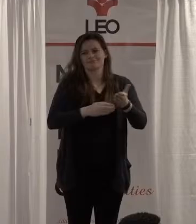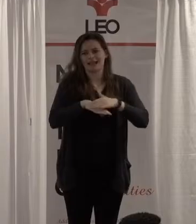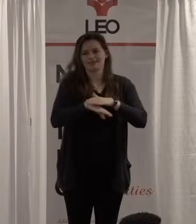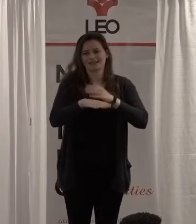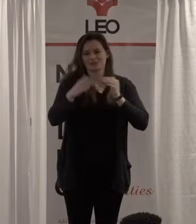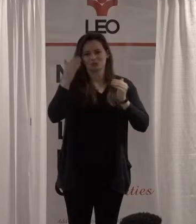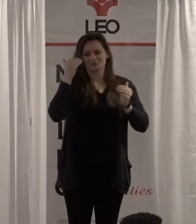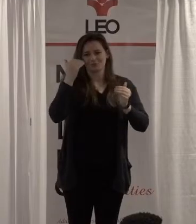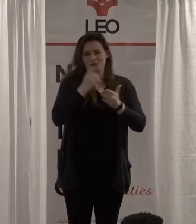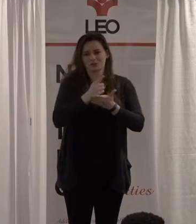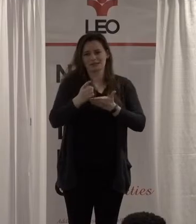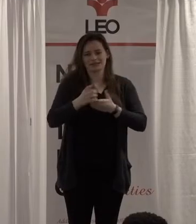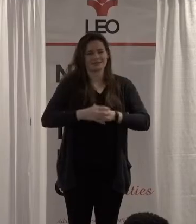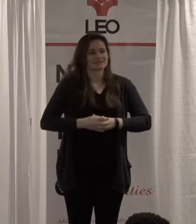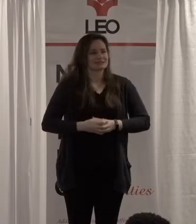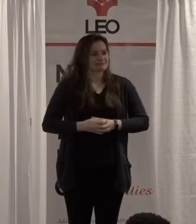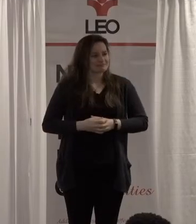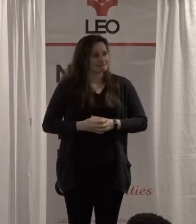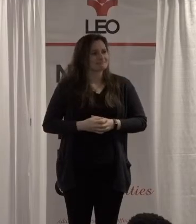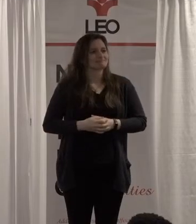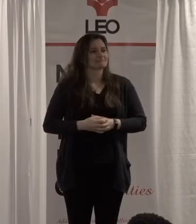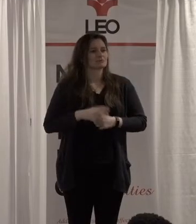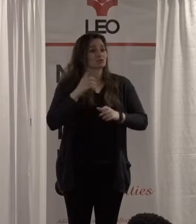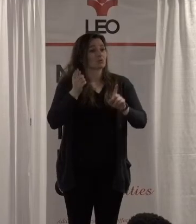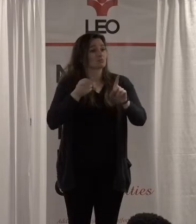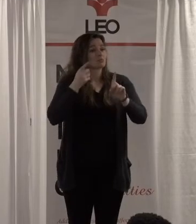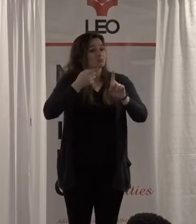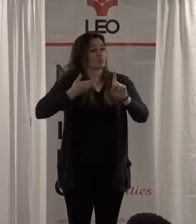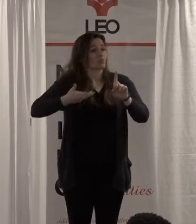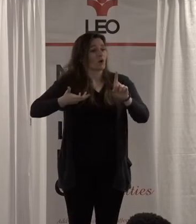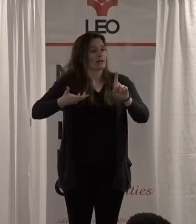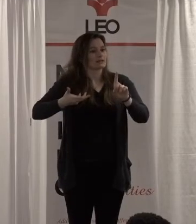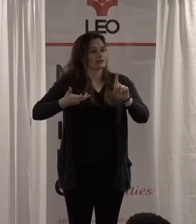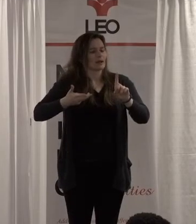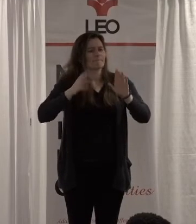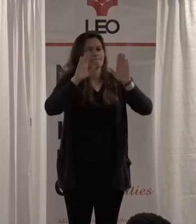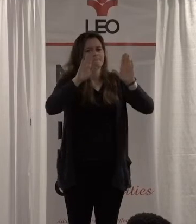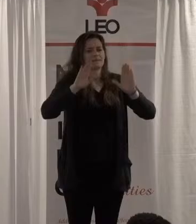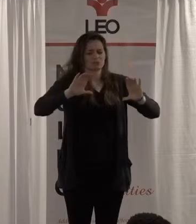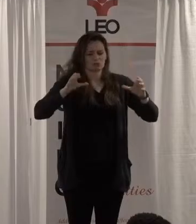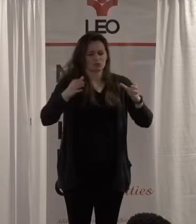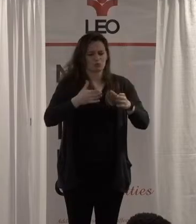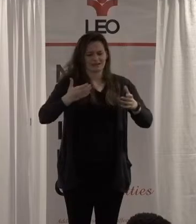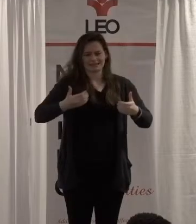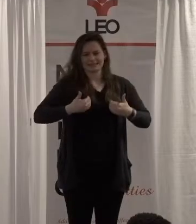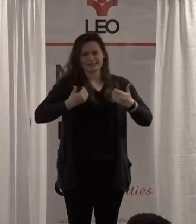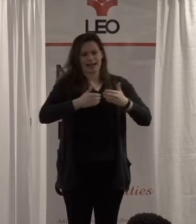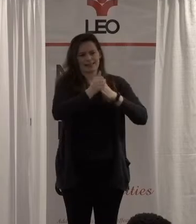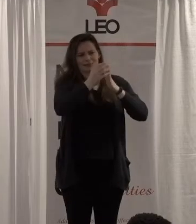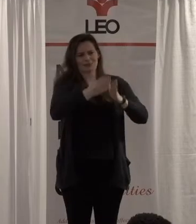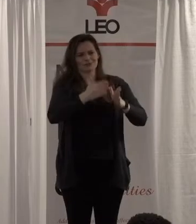SUCH AN IMPRESSIVE GROUP OF YOUNG LEADERS WHO ARE PURSUING POST SECONDARY EDUCATION